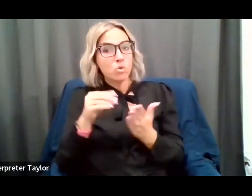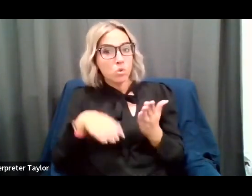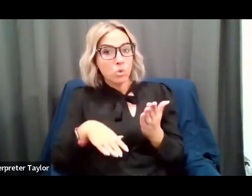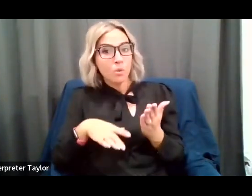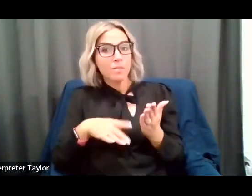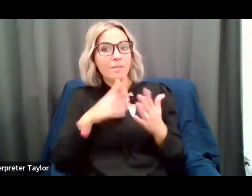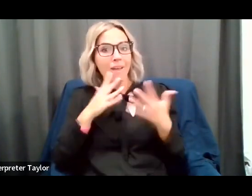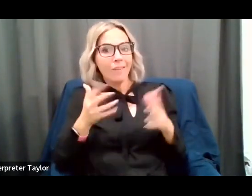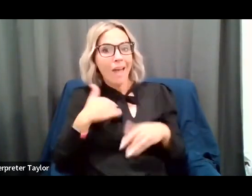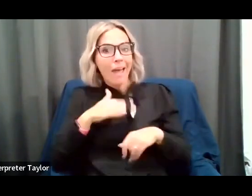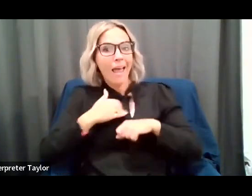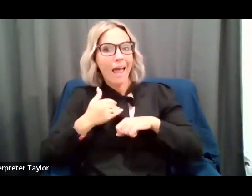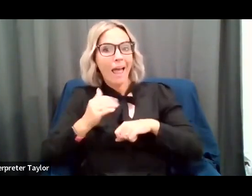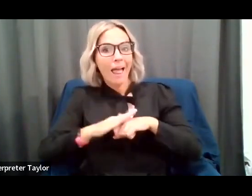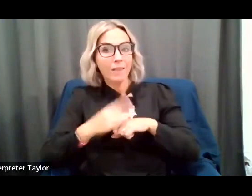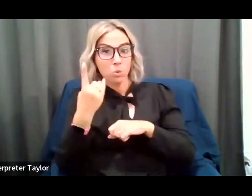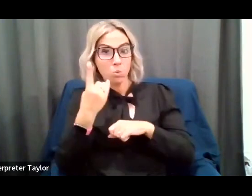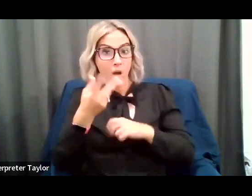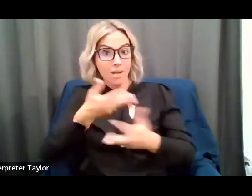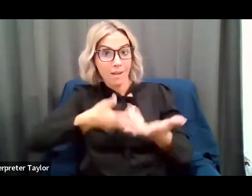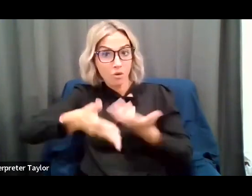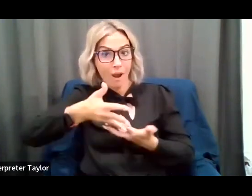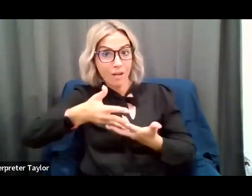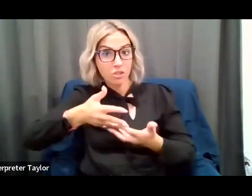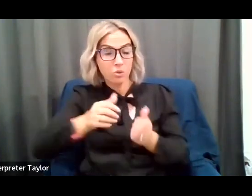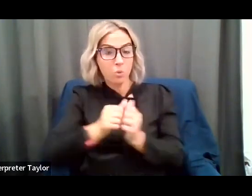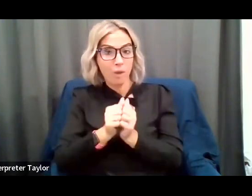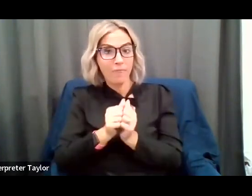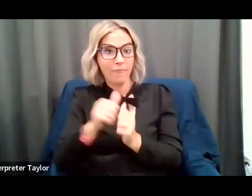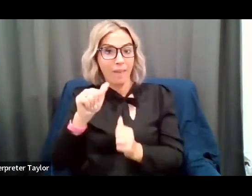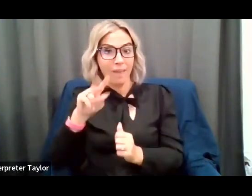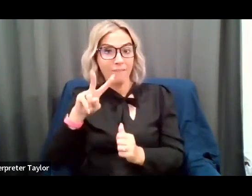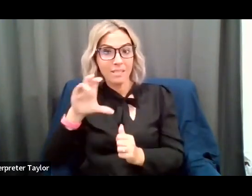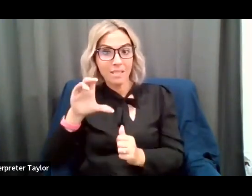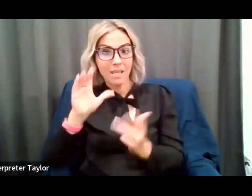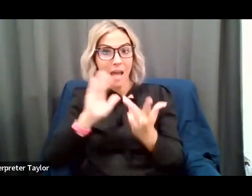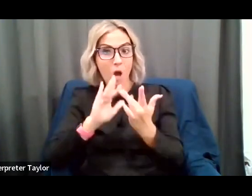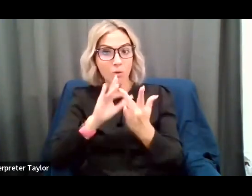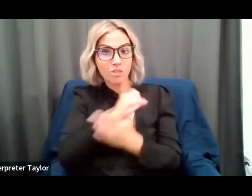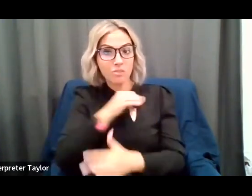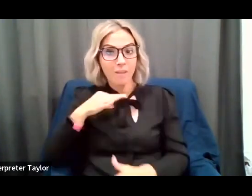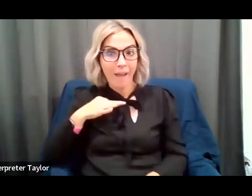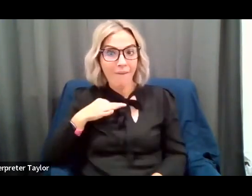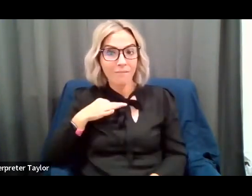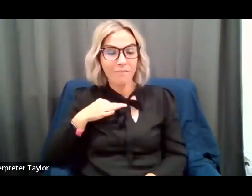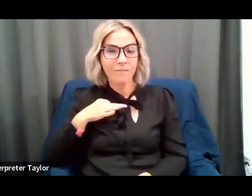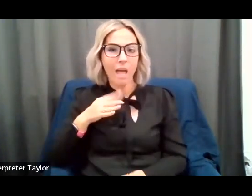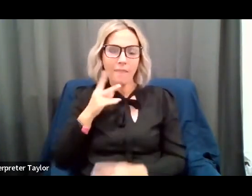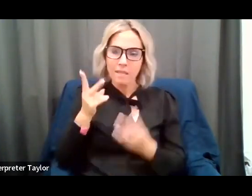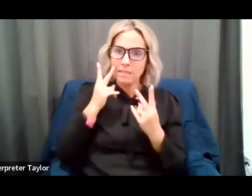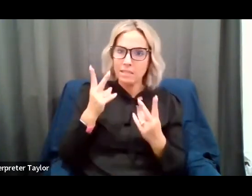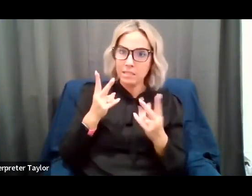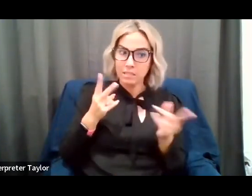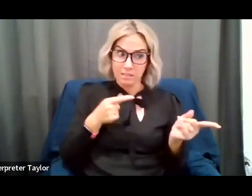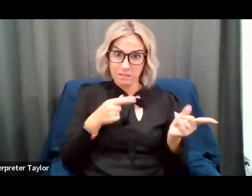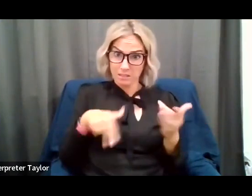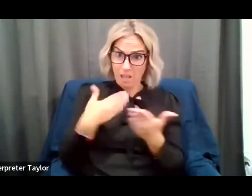had at least one interaction with AVC Outreach staff. And then kinda looking at did they end up enrolling?